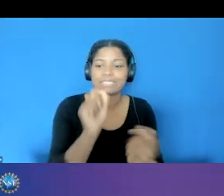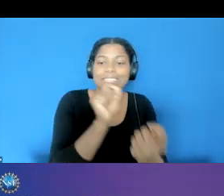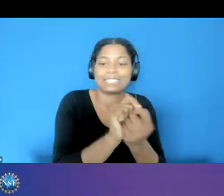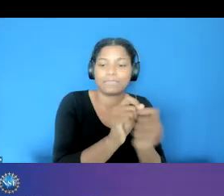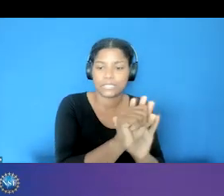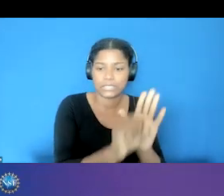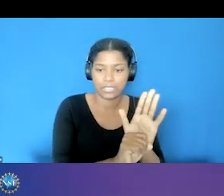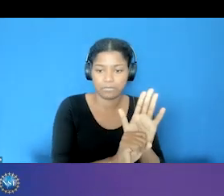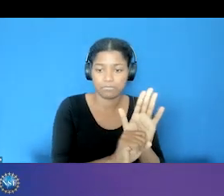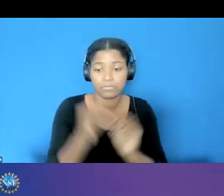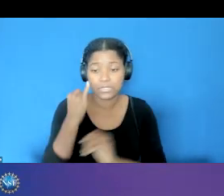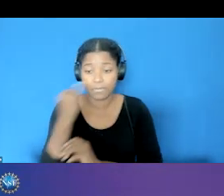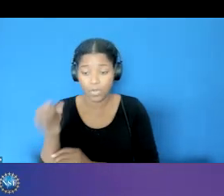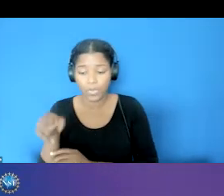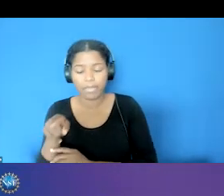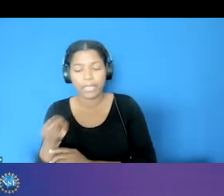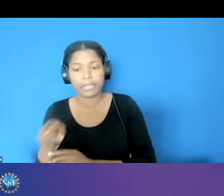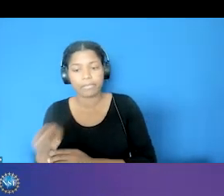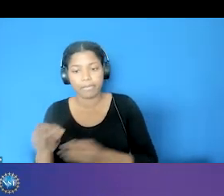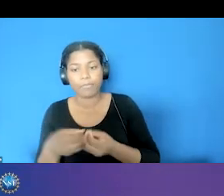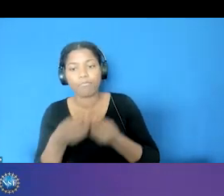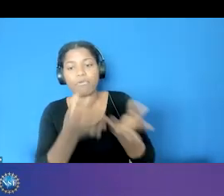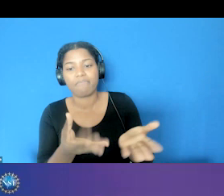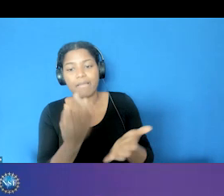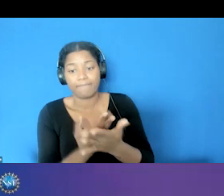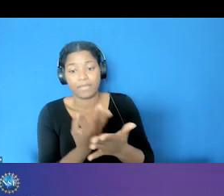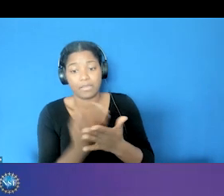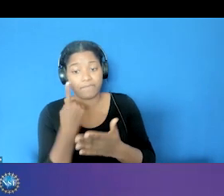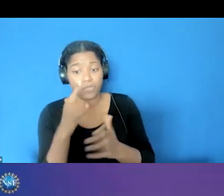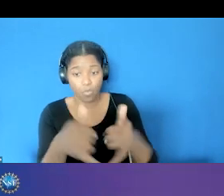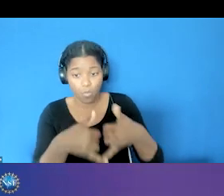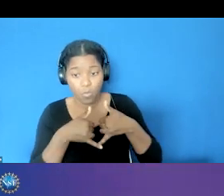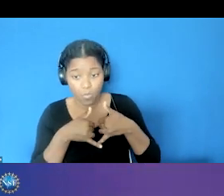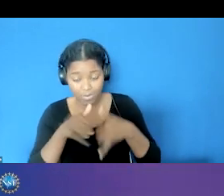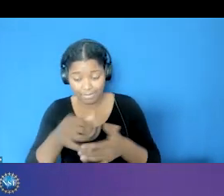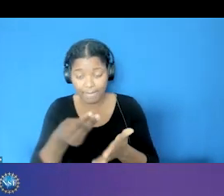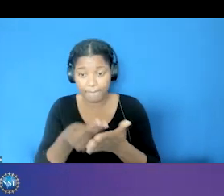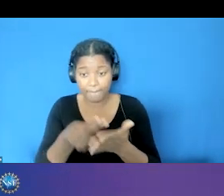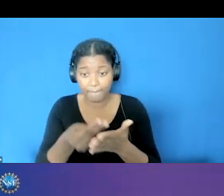So if EPSCoR has provided funding to an award, those funds cannot transfer